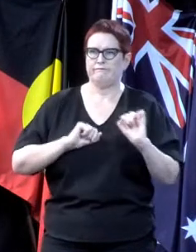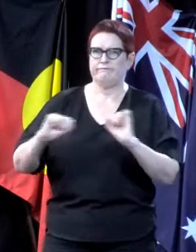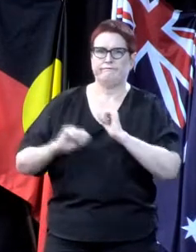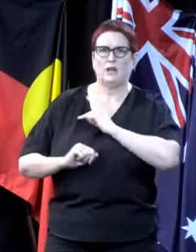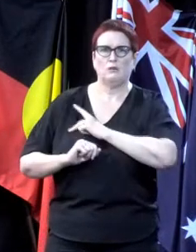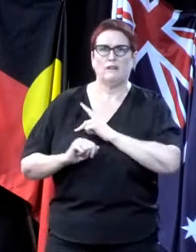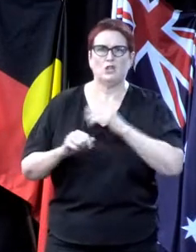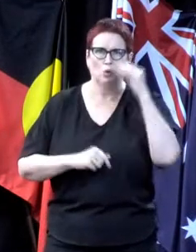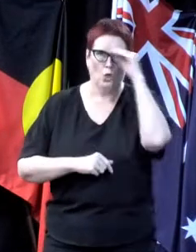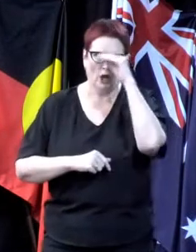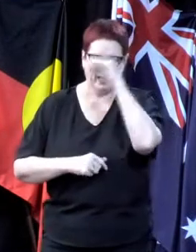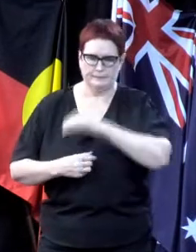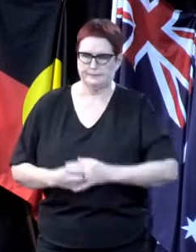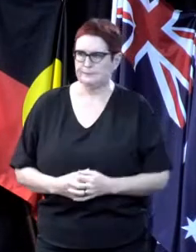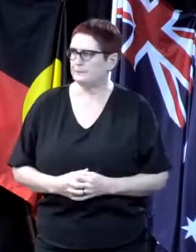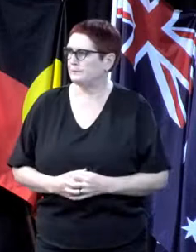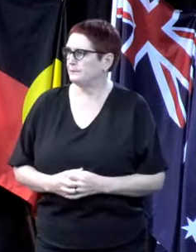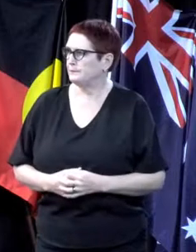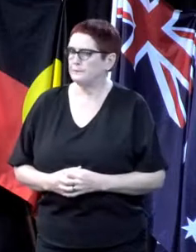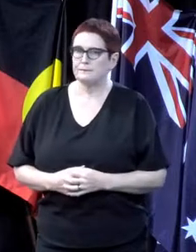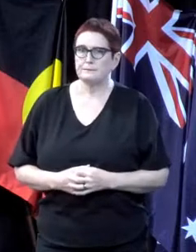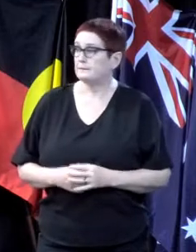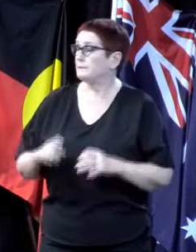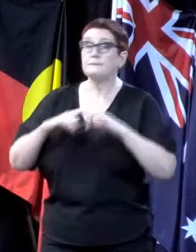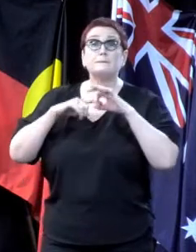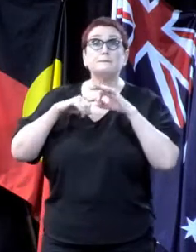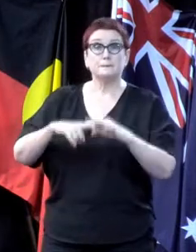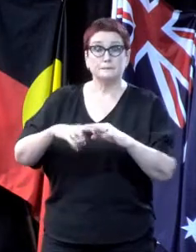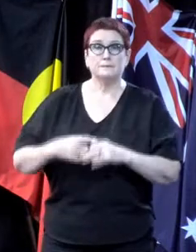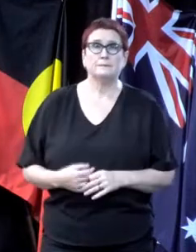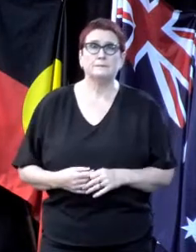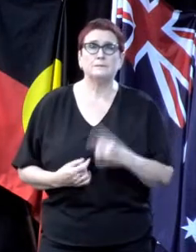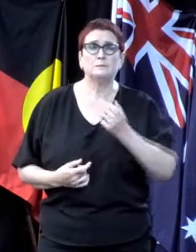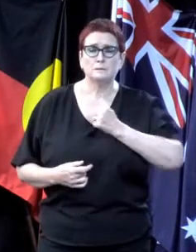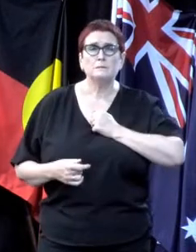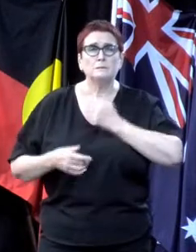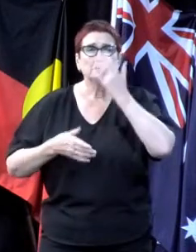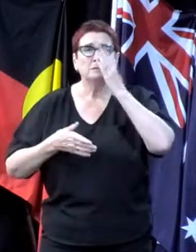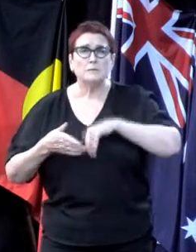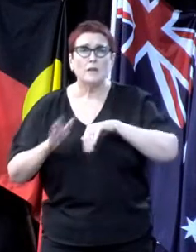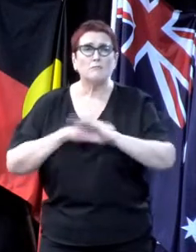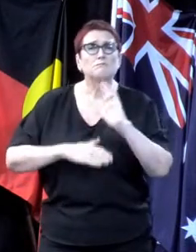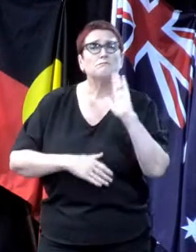May I interrupt? DR MELLIFONT: Yes, of course. So, one of my experiences in my professional past is